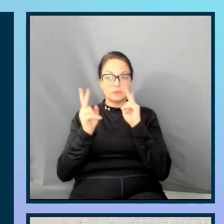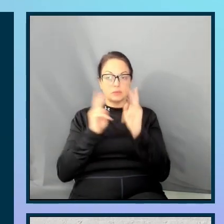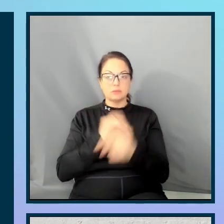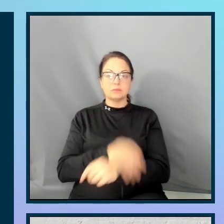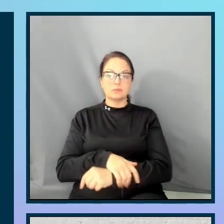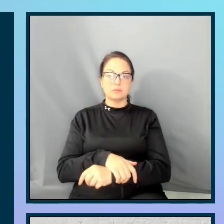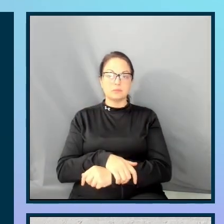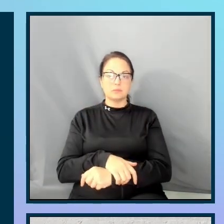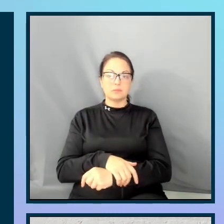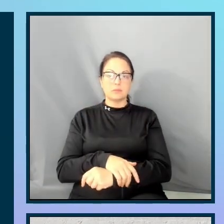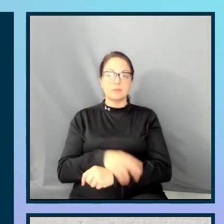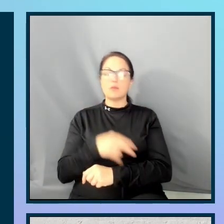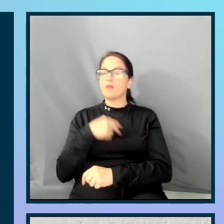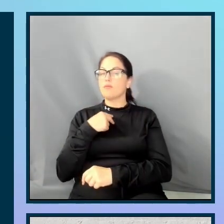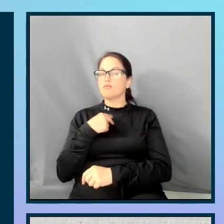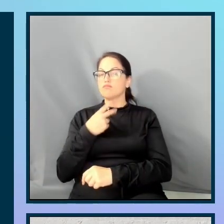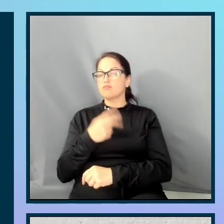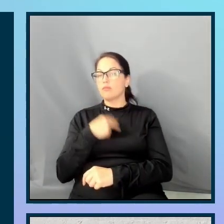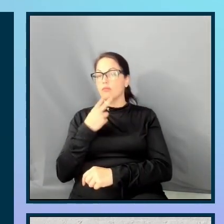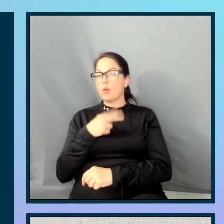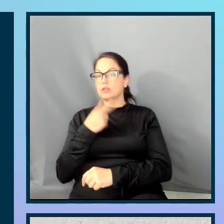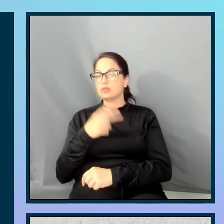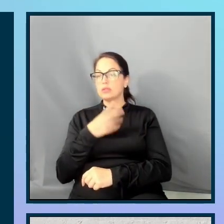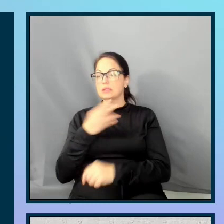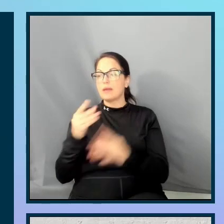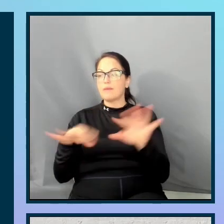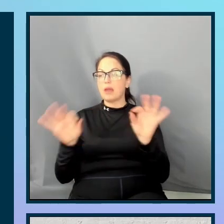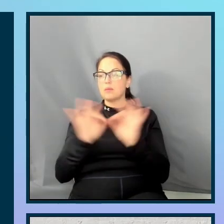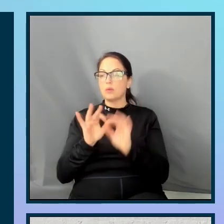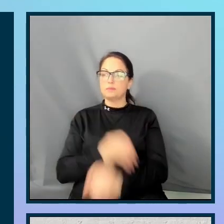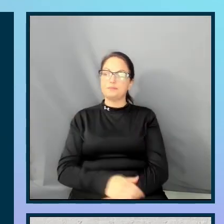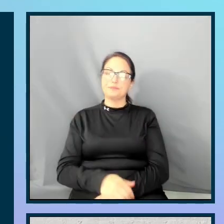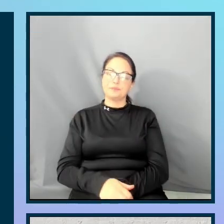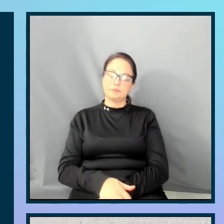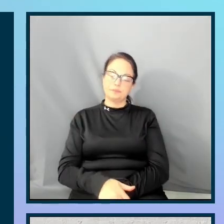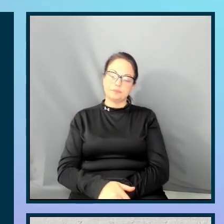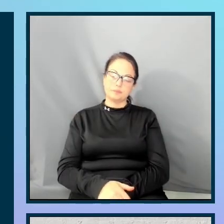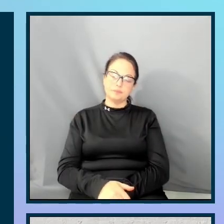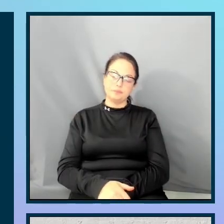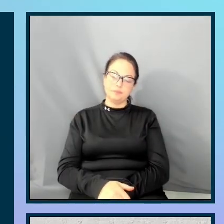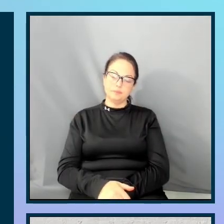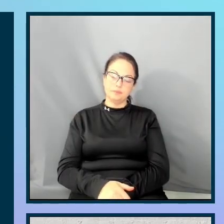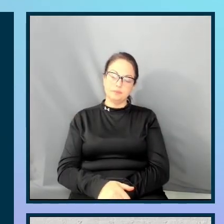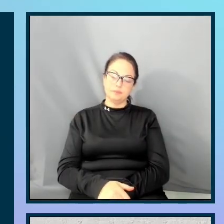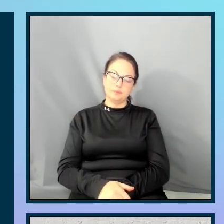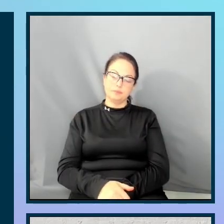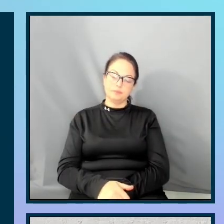being vocal and being valuable. As I was doing this work,